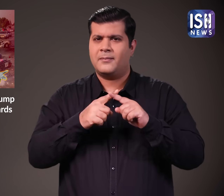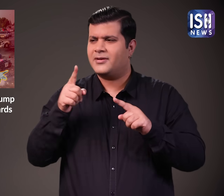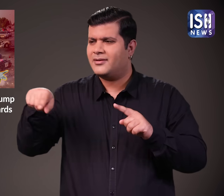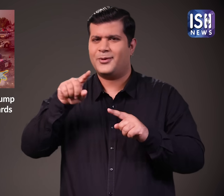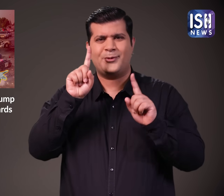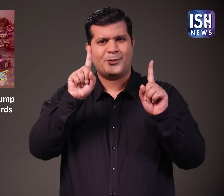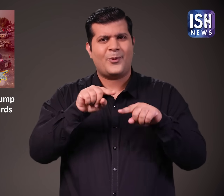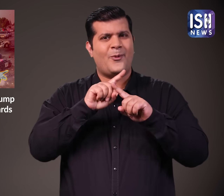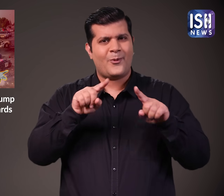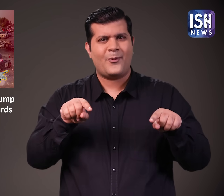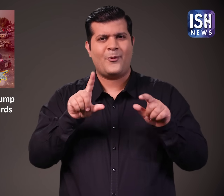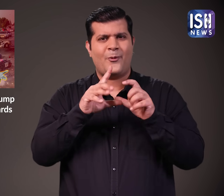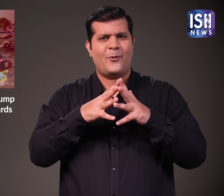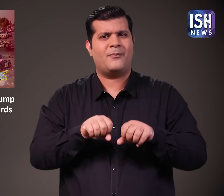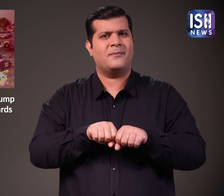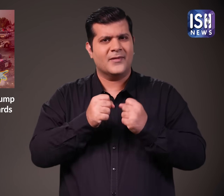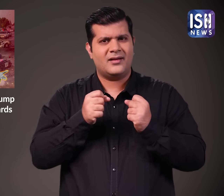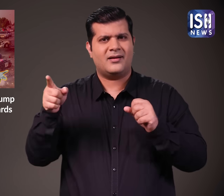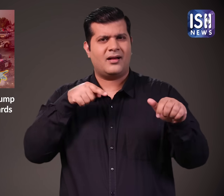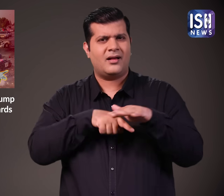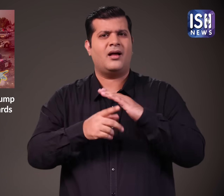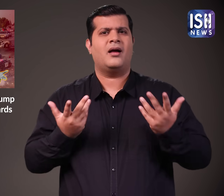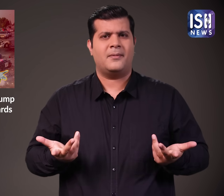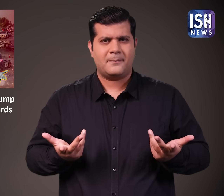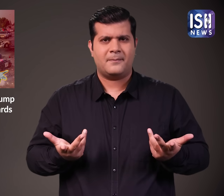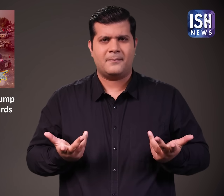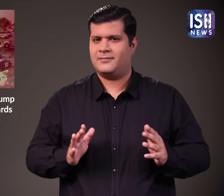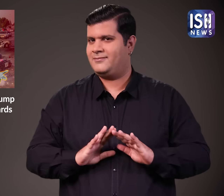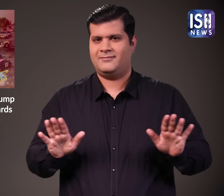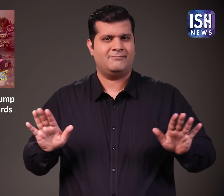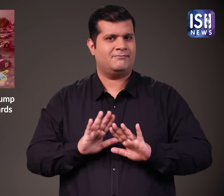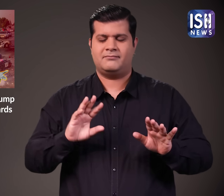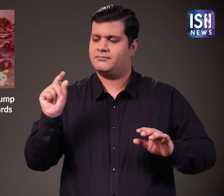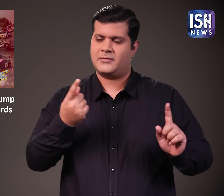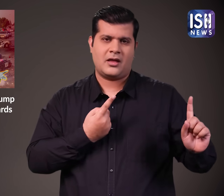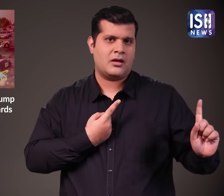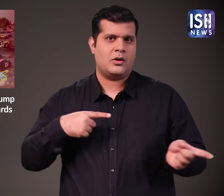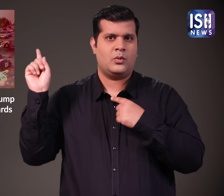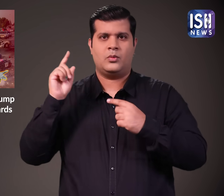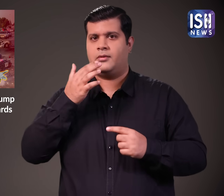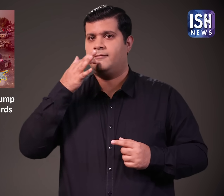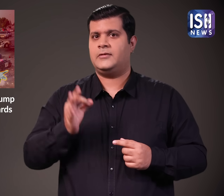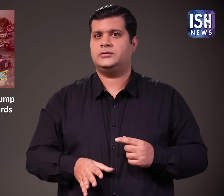Also, illegal entry is a violation of regulations. Hence, they should be deported.